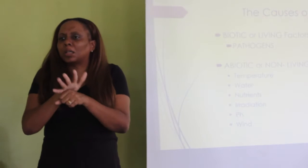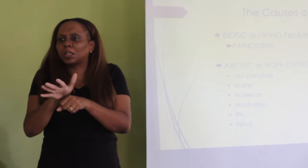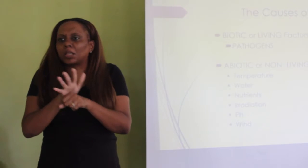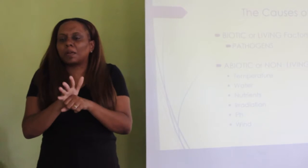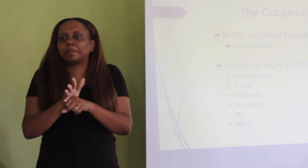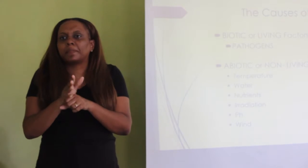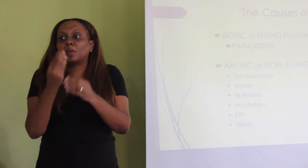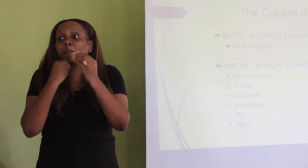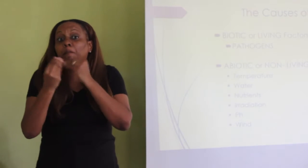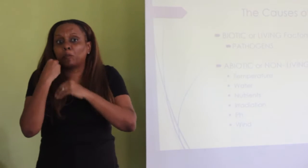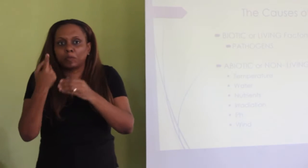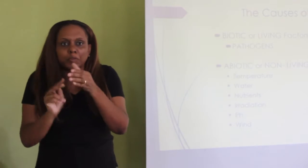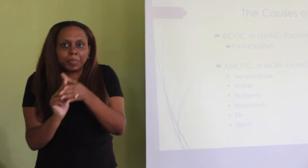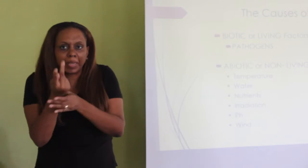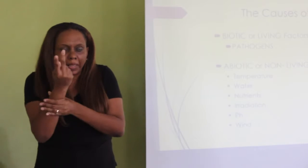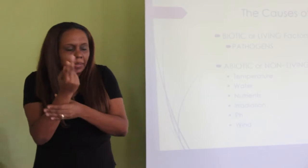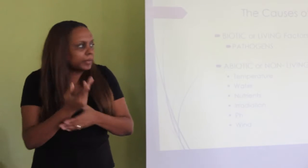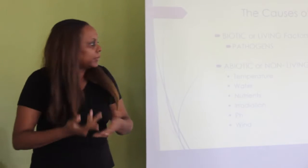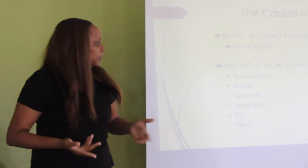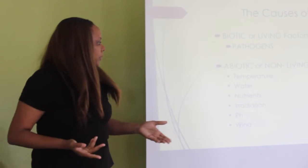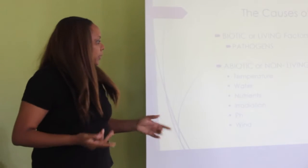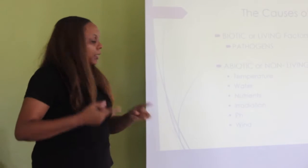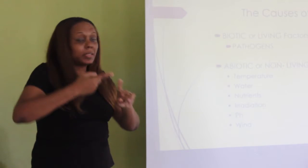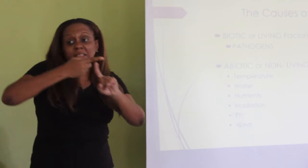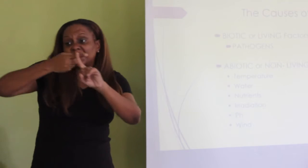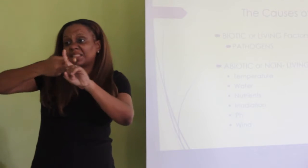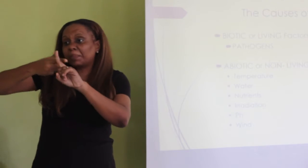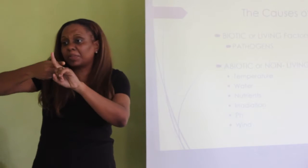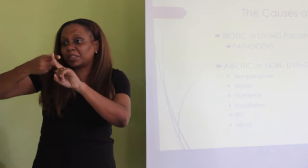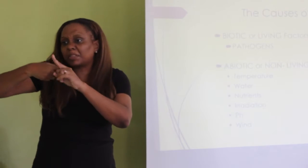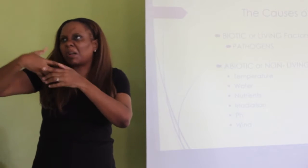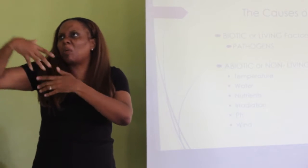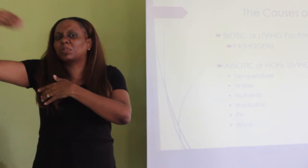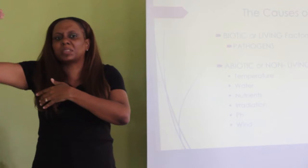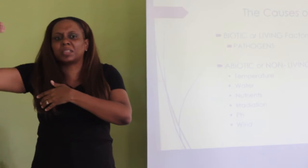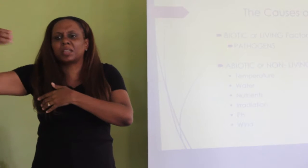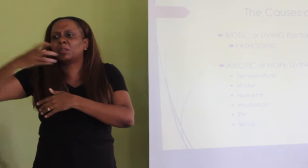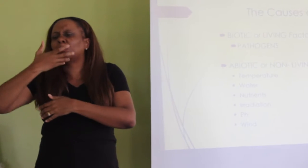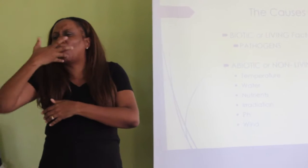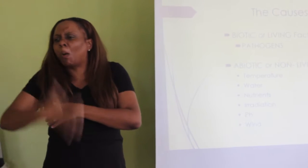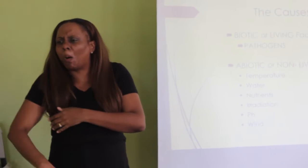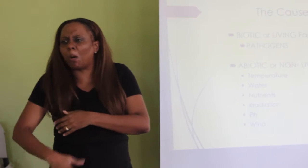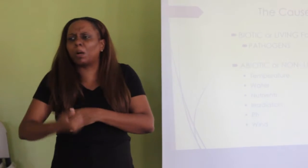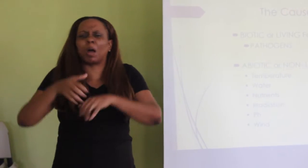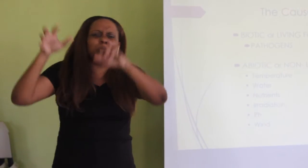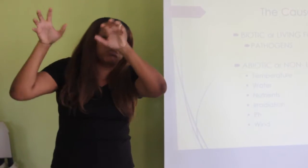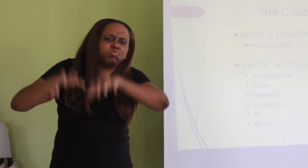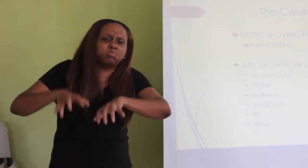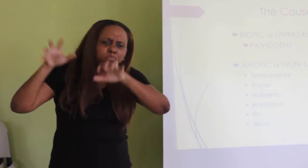the ph as we learned before is the balance of the of the of the conditions of either your water or